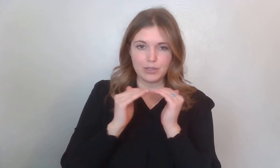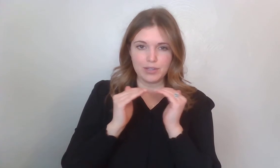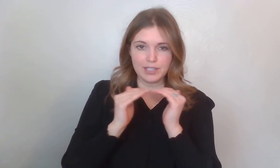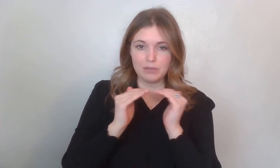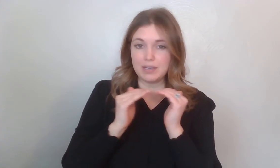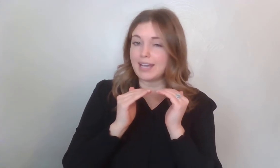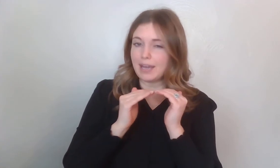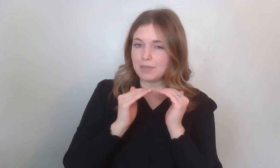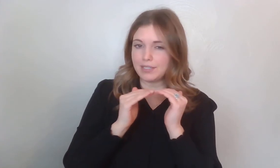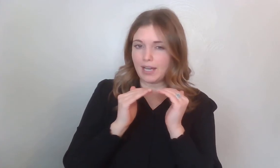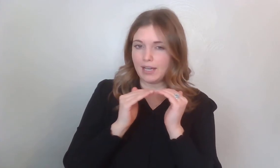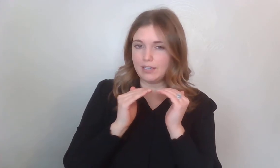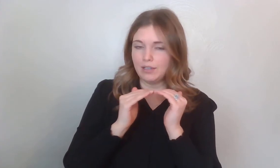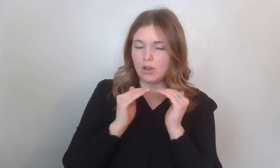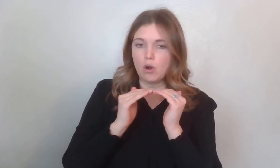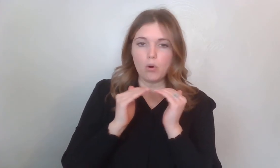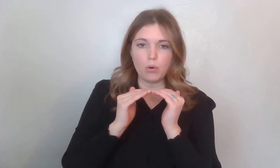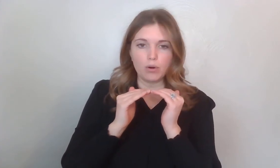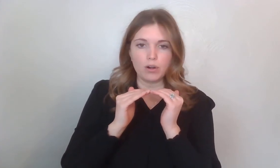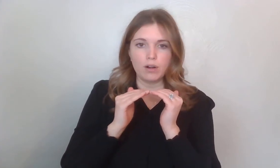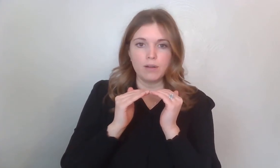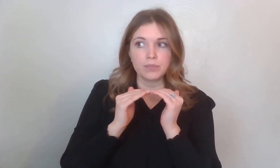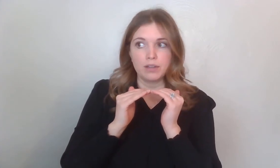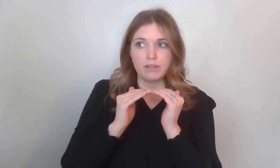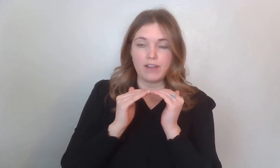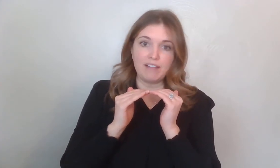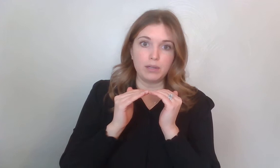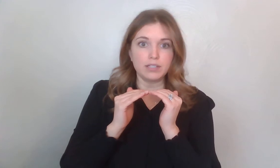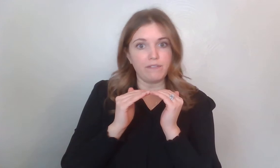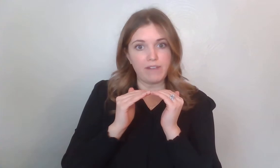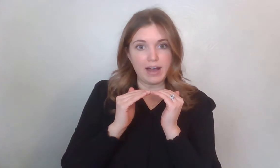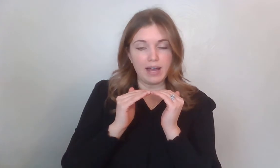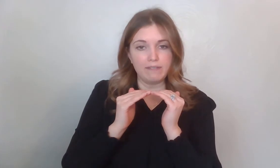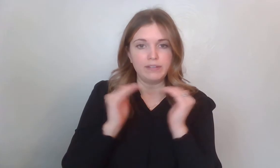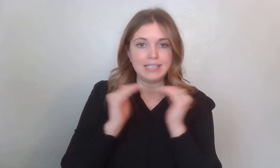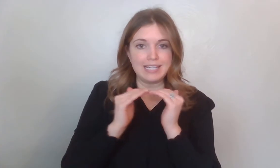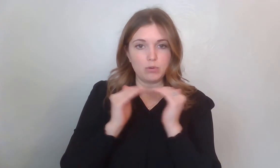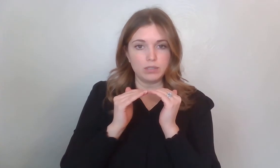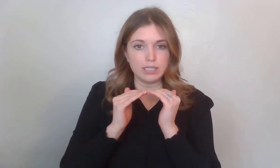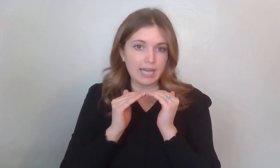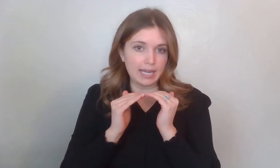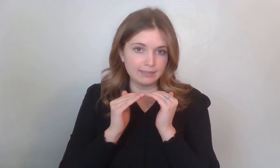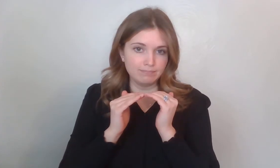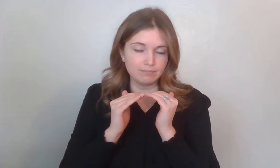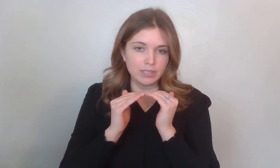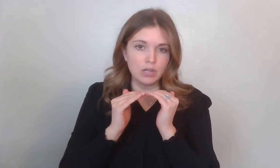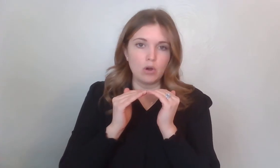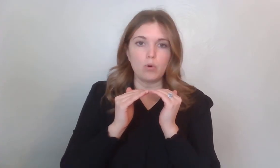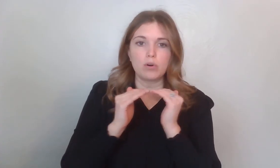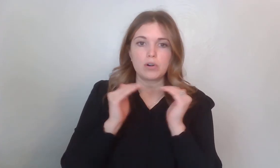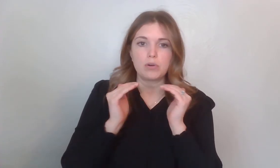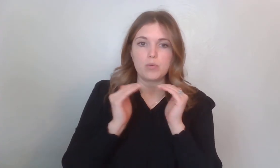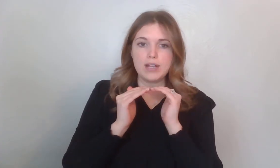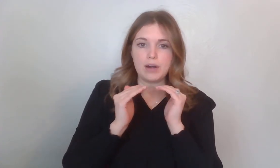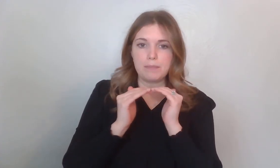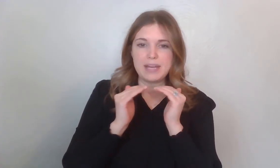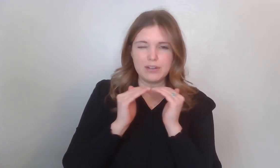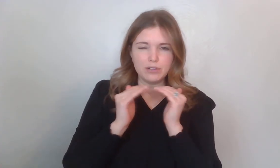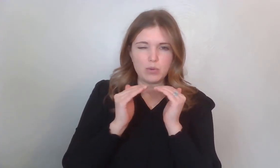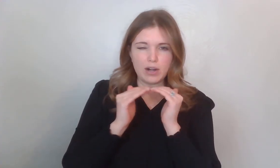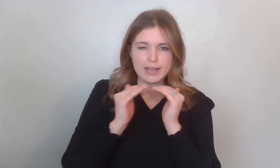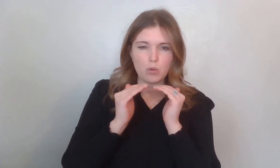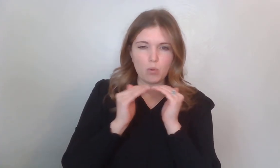So this could be a game is tied, or five plus five equals ten, or we are peers-- we are equal.